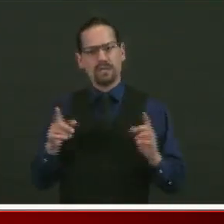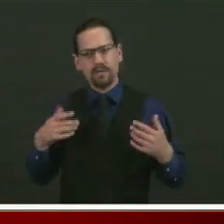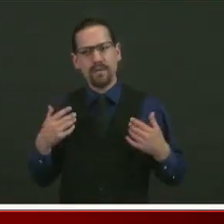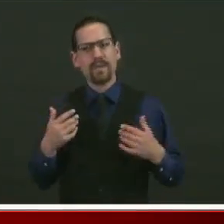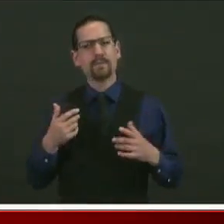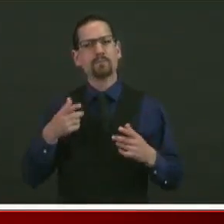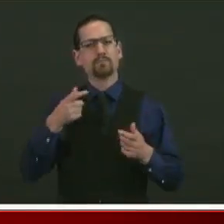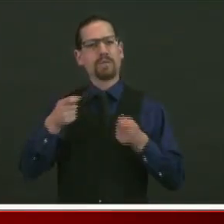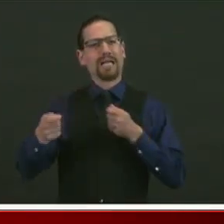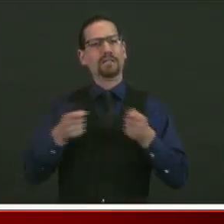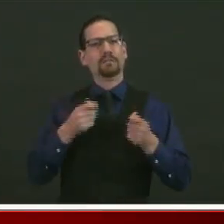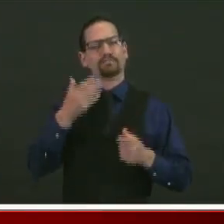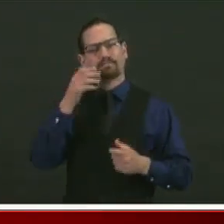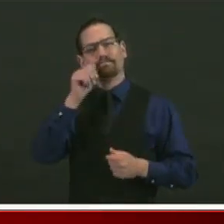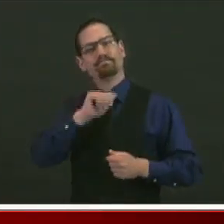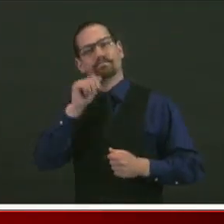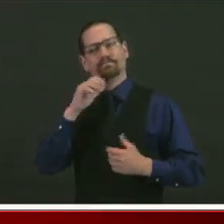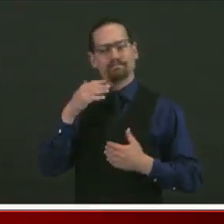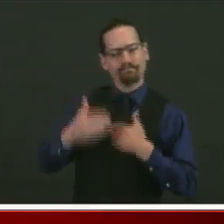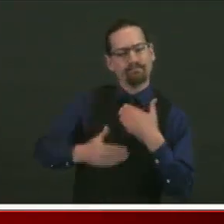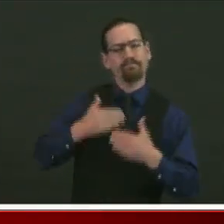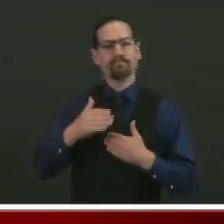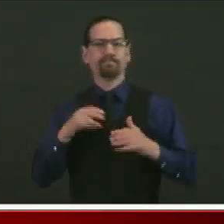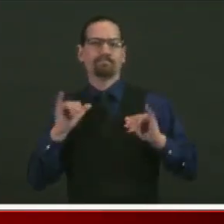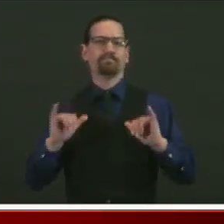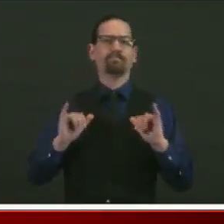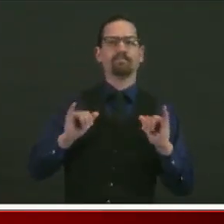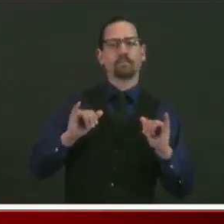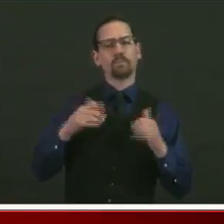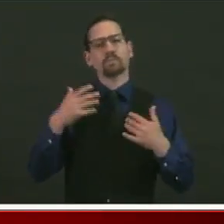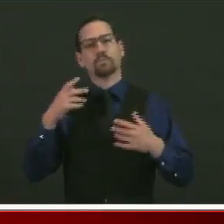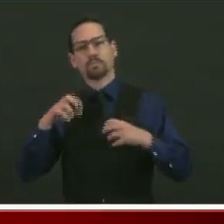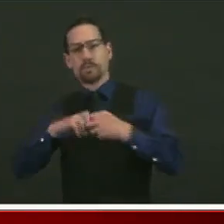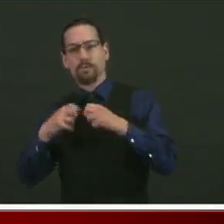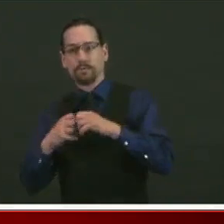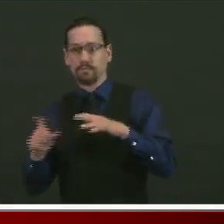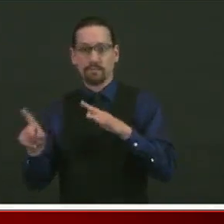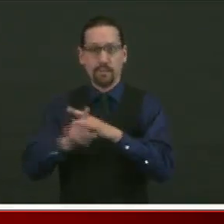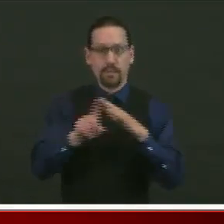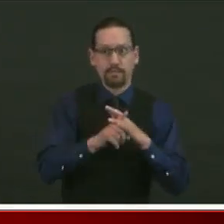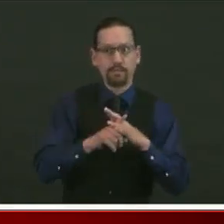MY DAUGHTER, SAW HER HANDLE THIS REALLY QUITE WELL. HERE IS THE THING I THOUGHT. ADVERSITY CAME HER WAY, SHE